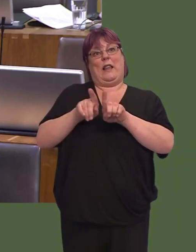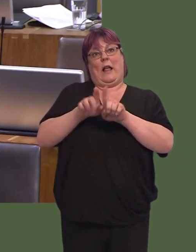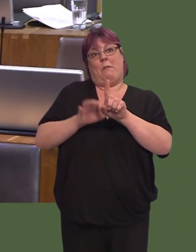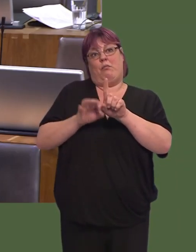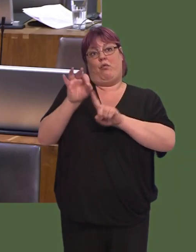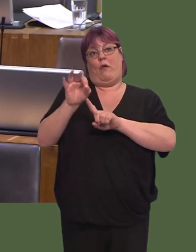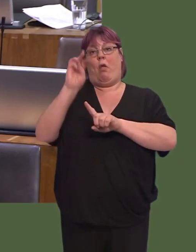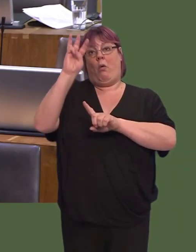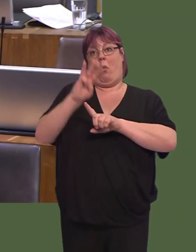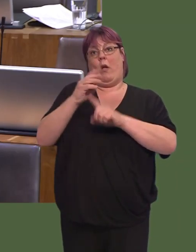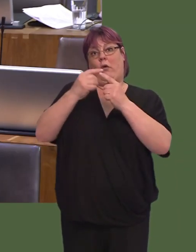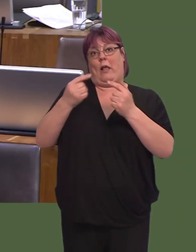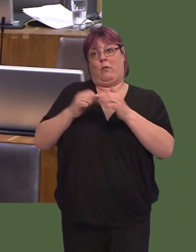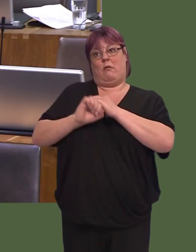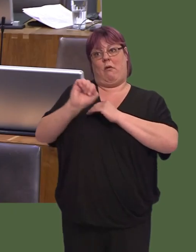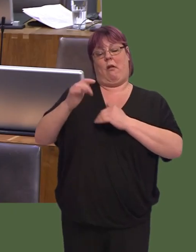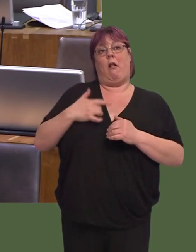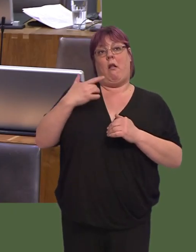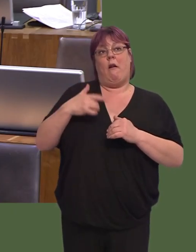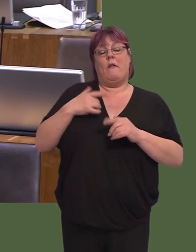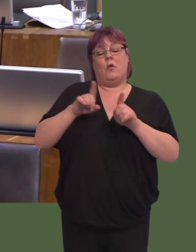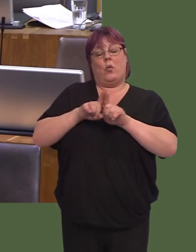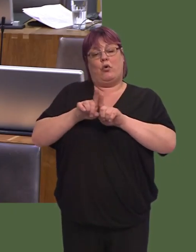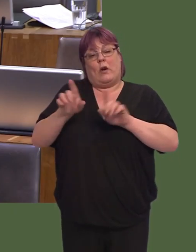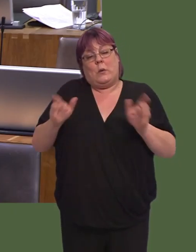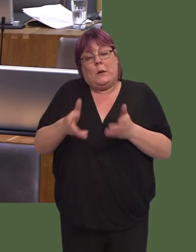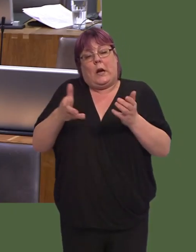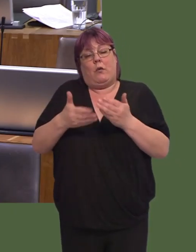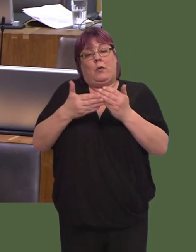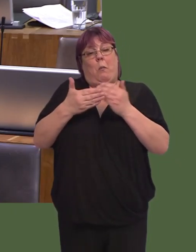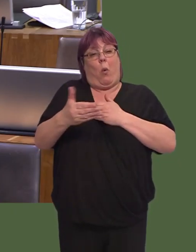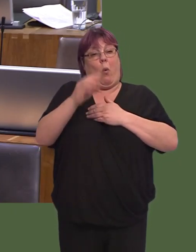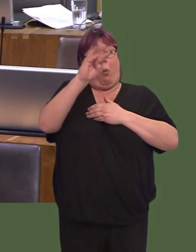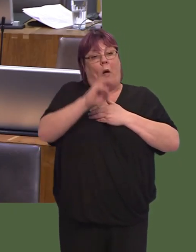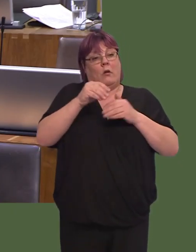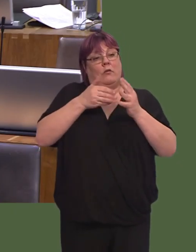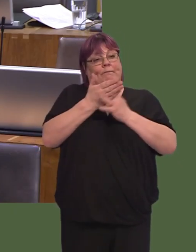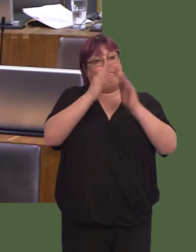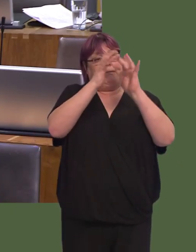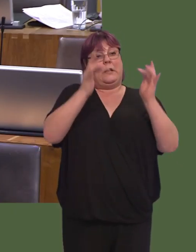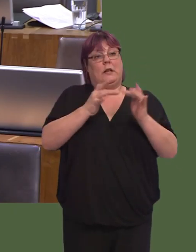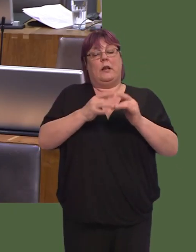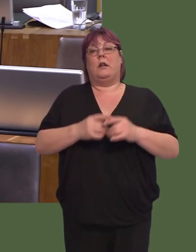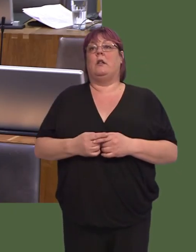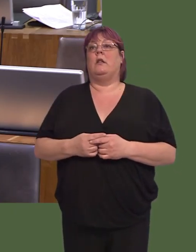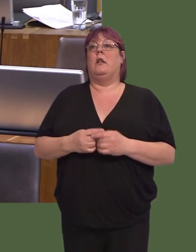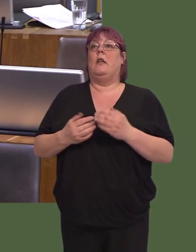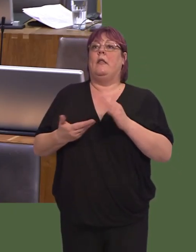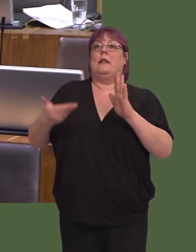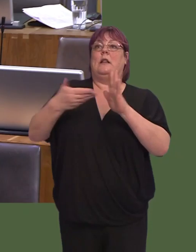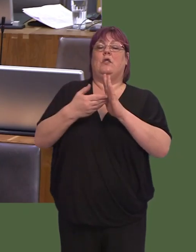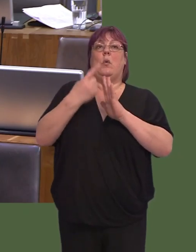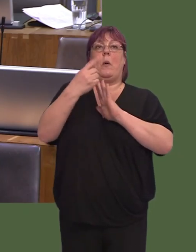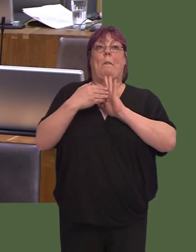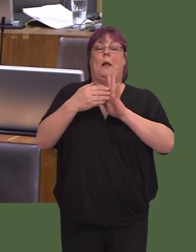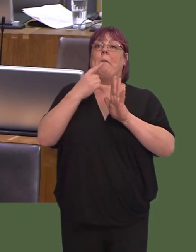So, we've been trying to encourage that for some considerable period of time. The additional £1 million to support the work in 2018-19 will enable them to make rapid